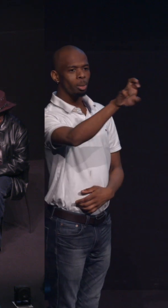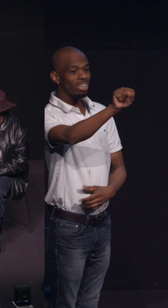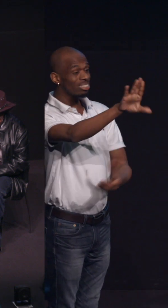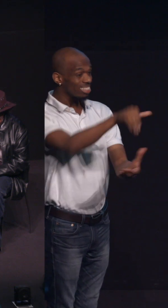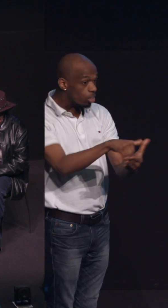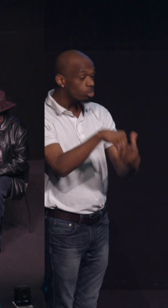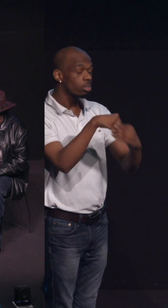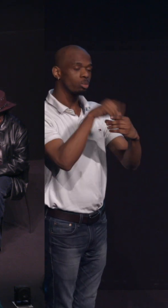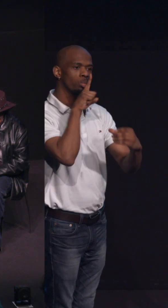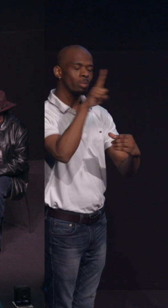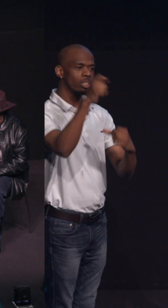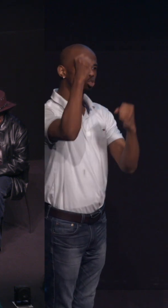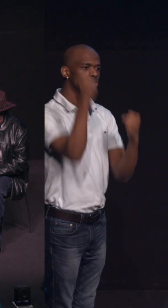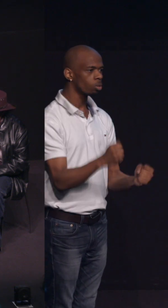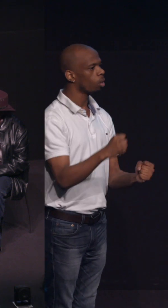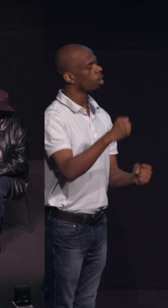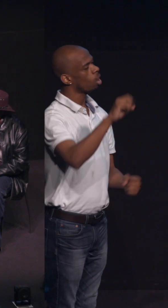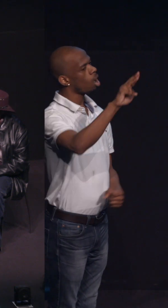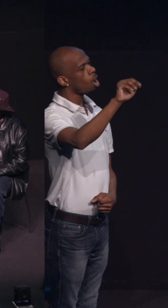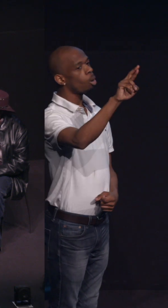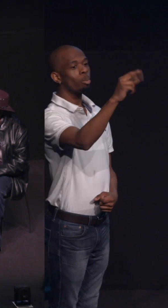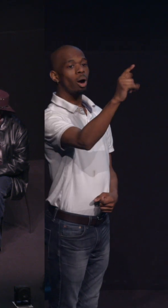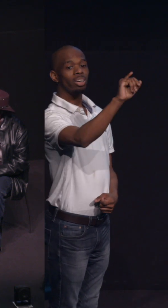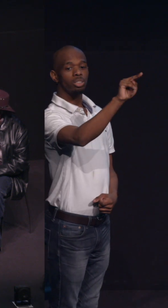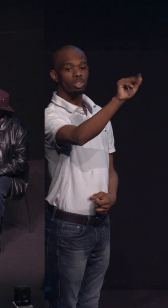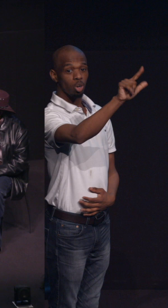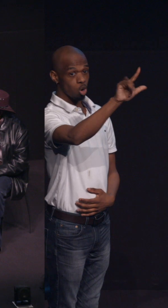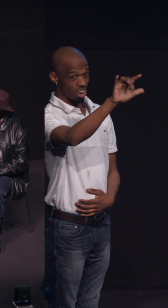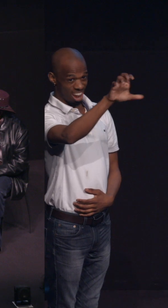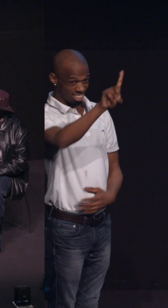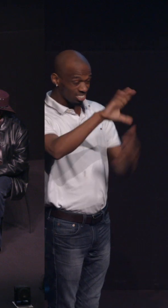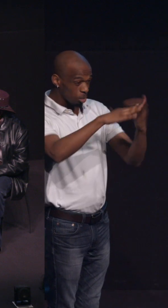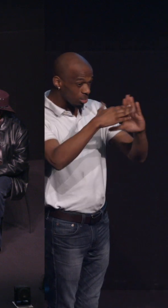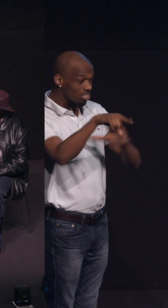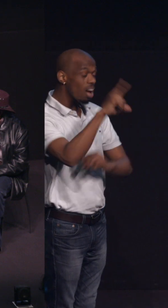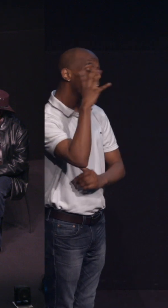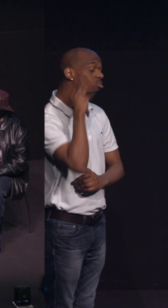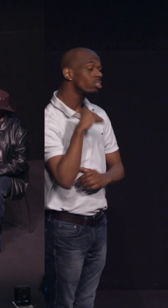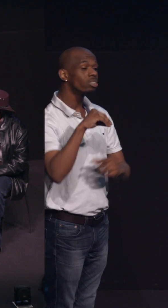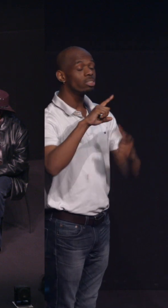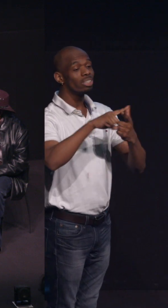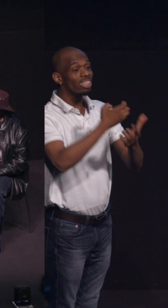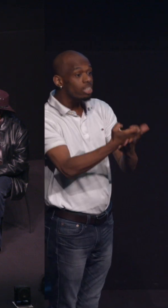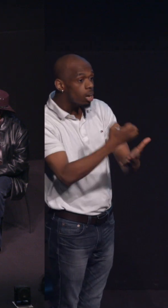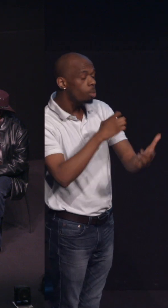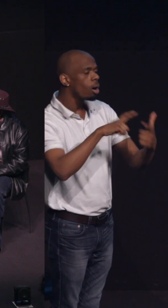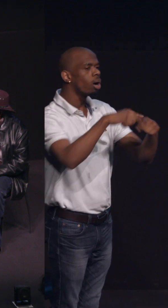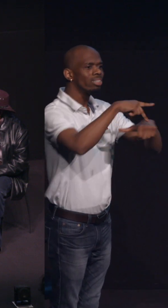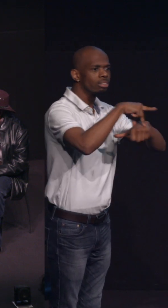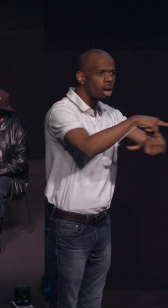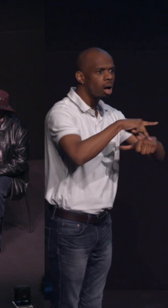communities who face innumerable physical and economic and geographic barriers to accessing healthy,